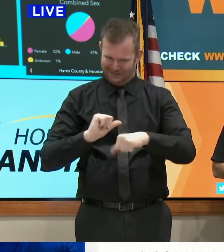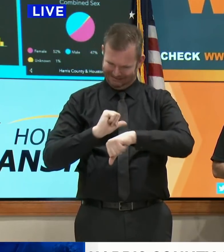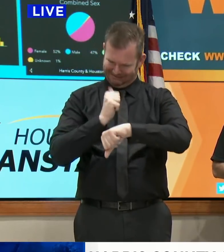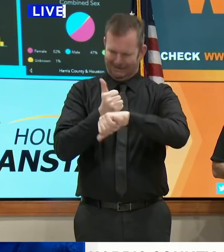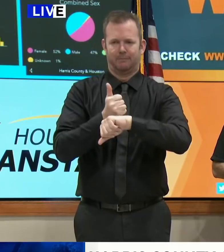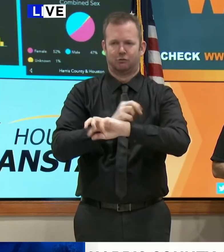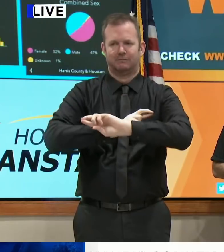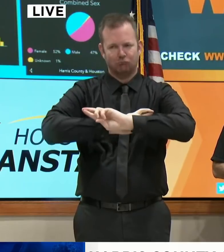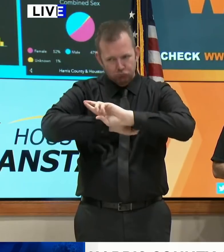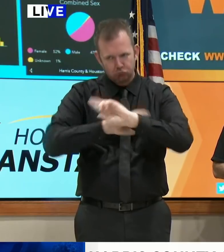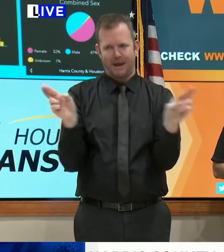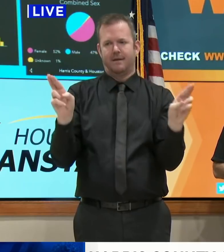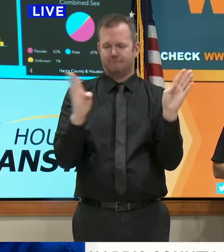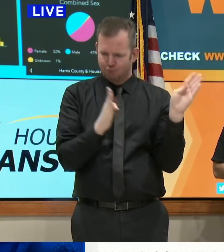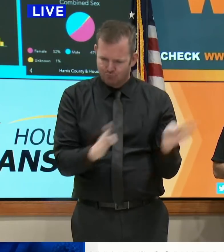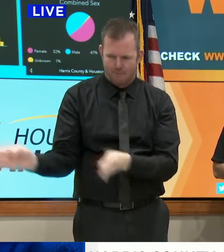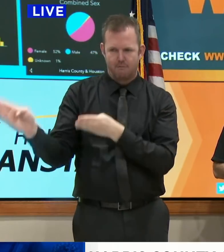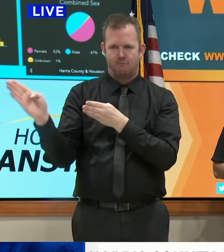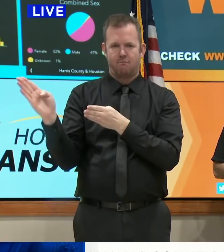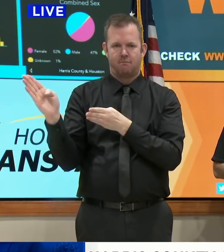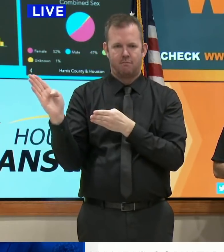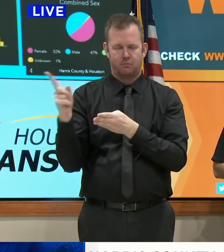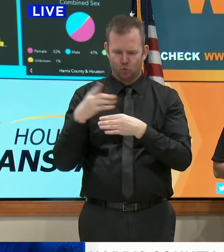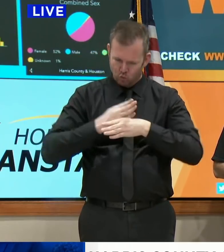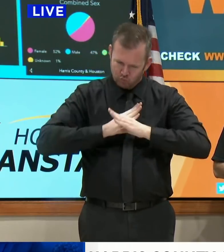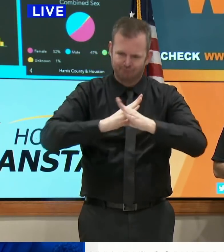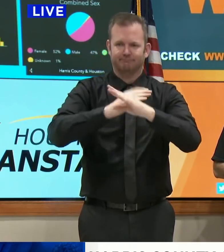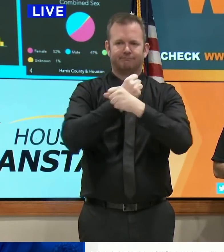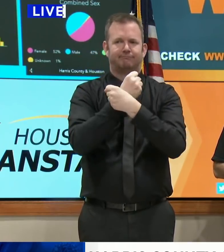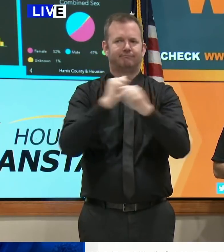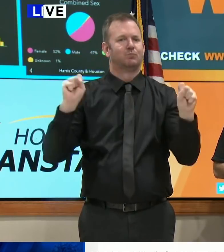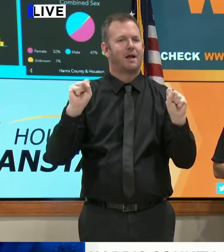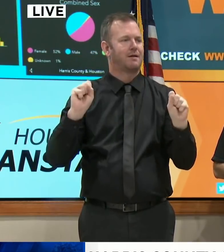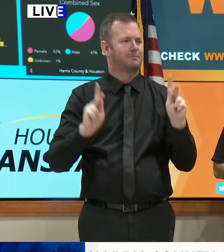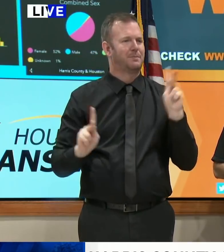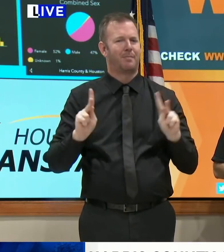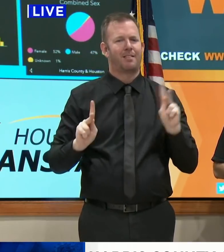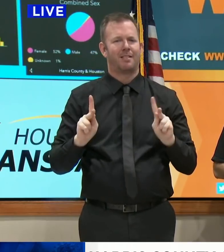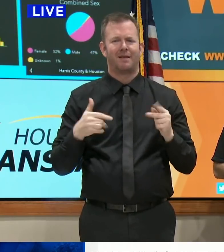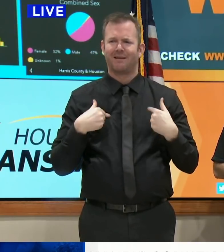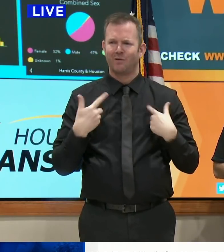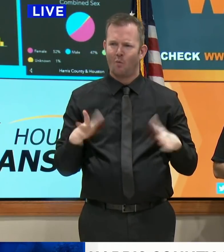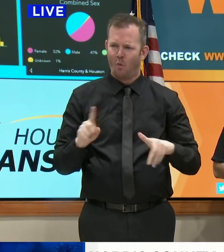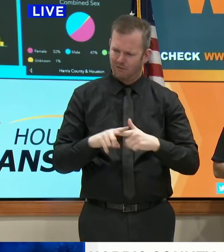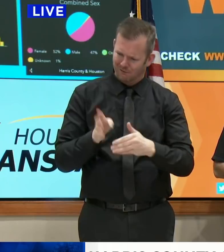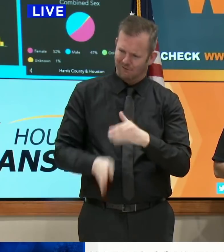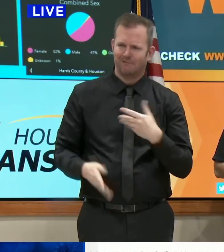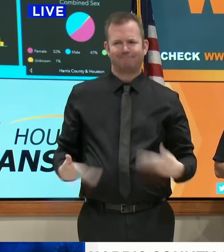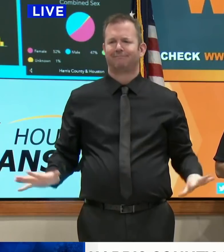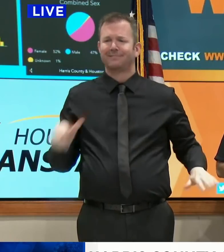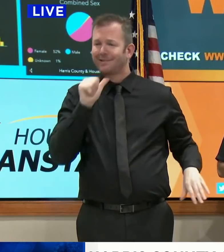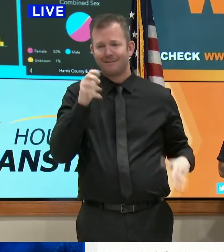whether what was done was right or wrong word. The point of or wrong word. The point of digging digging in even deeper digging digging in even deeper to continue with our efforts